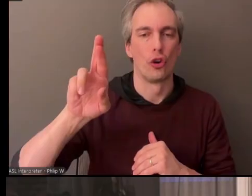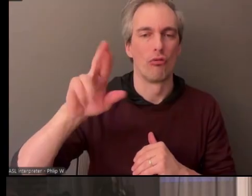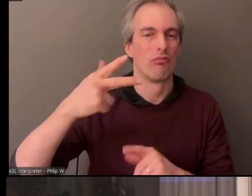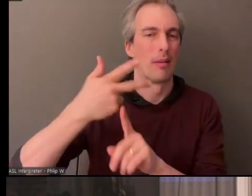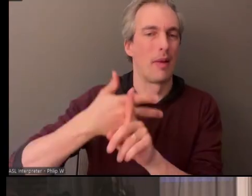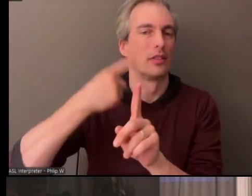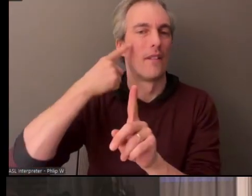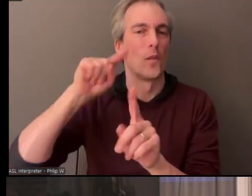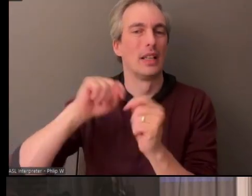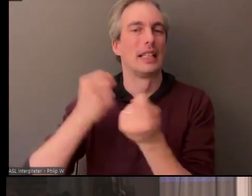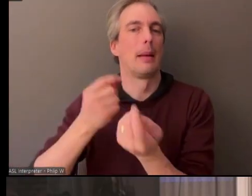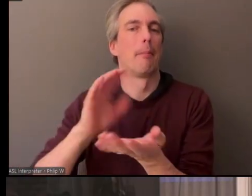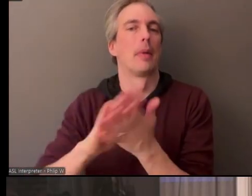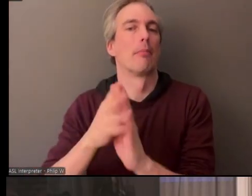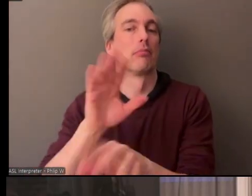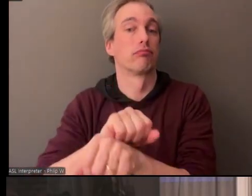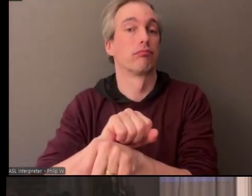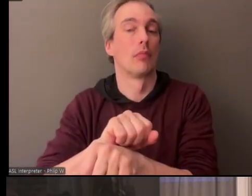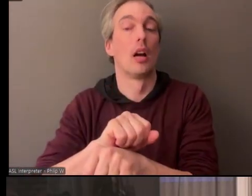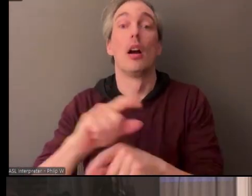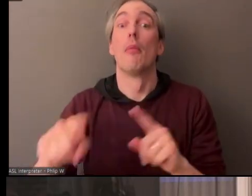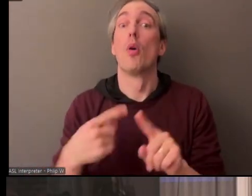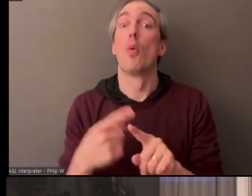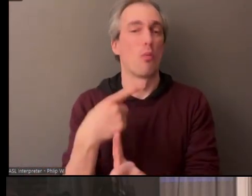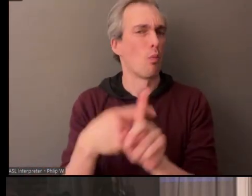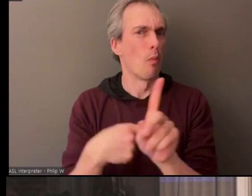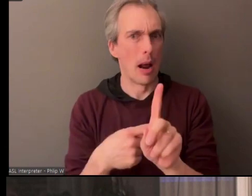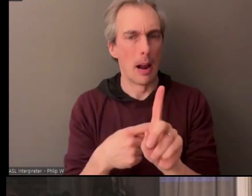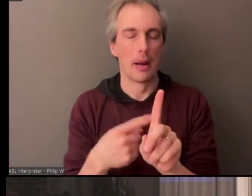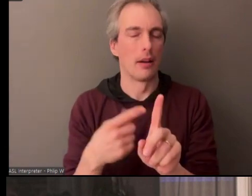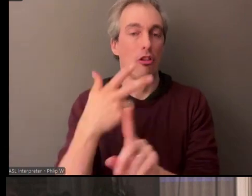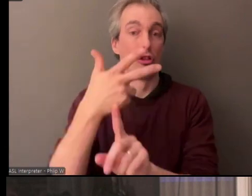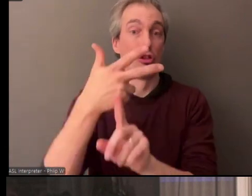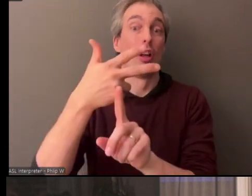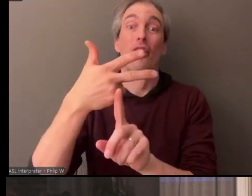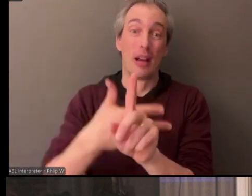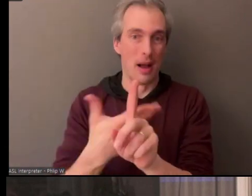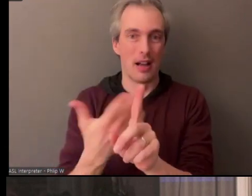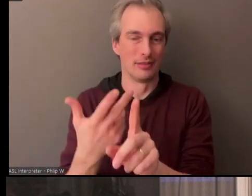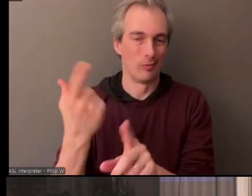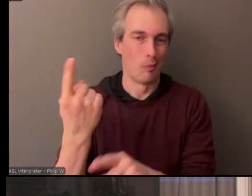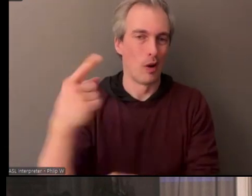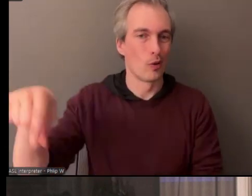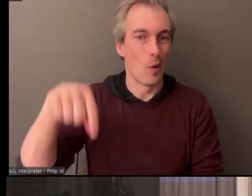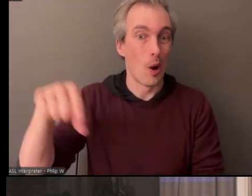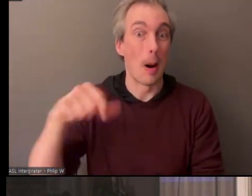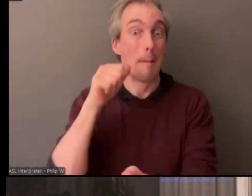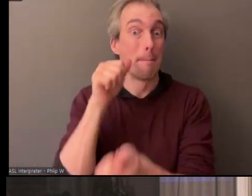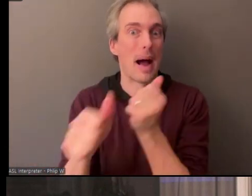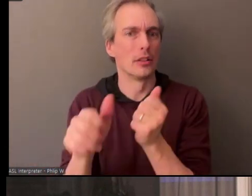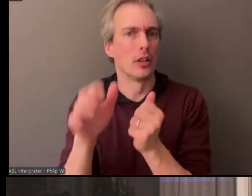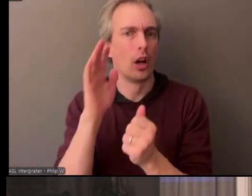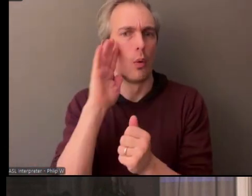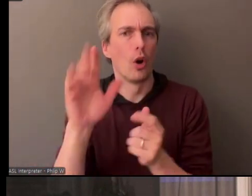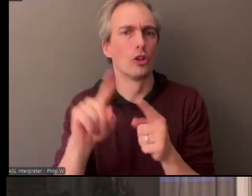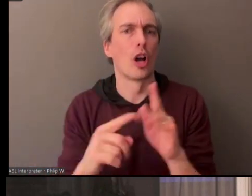You don't get questions about... Hey, does a link activate with a spacebar?